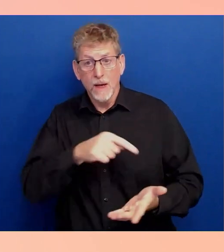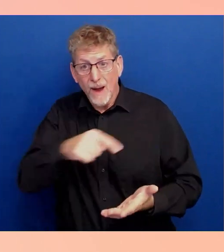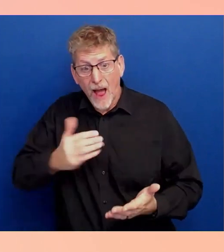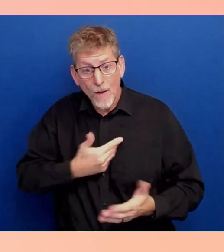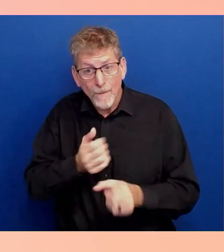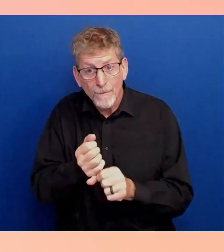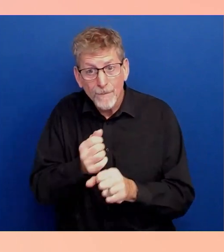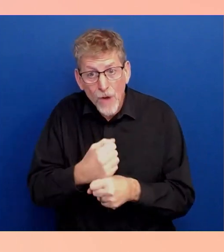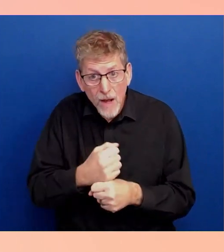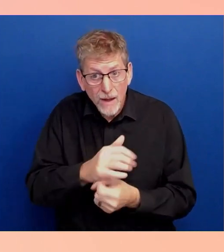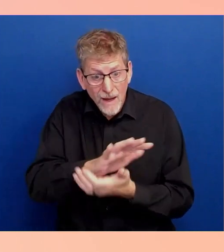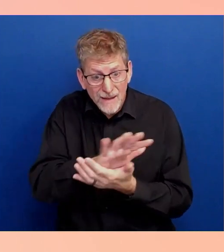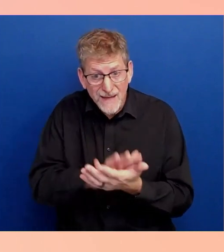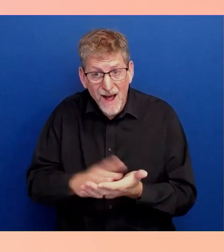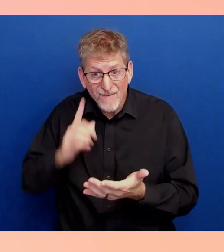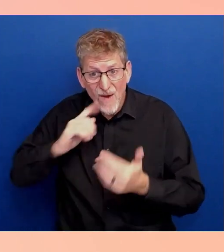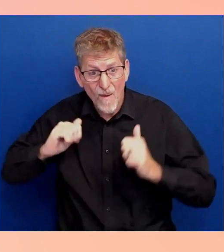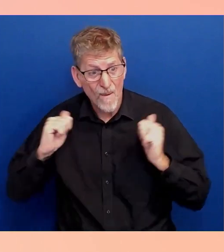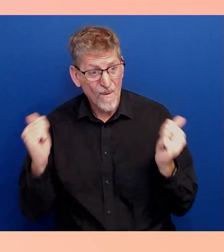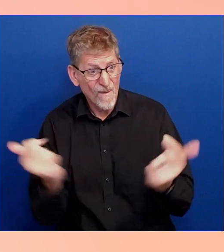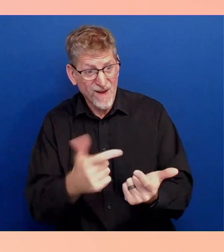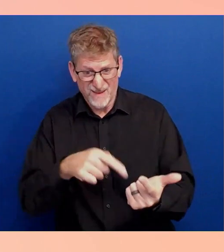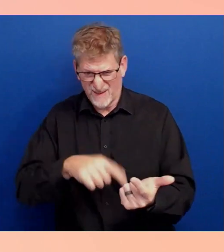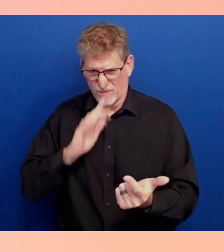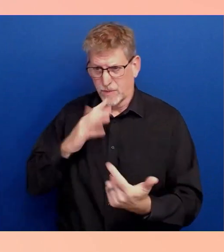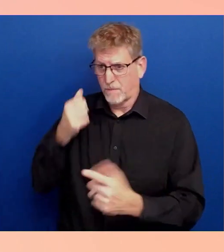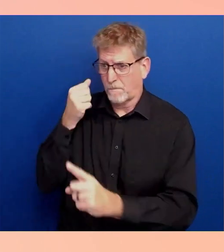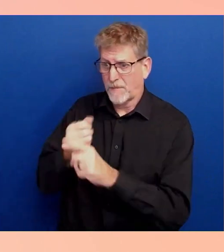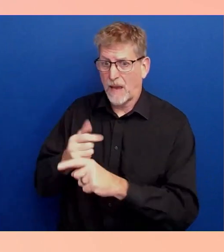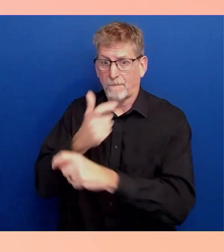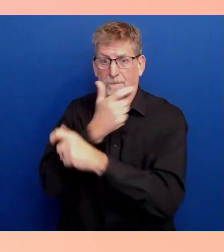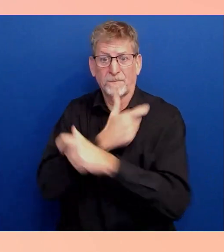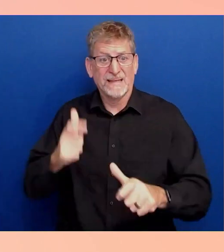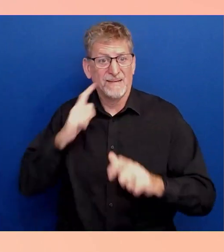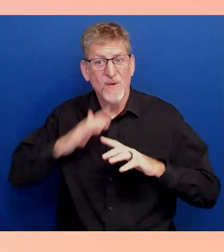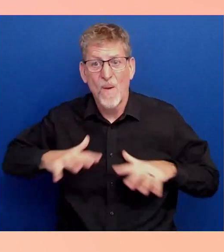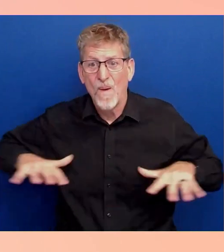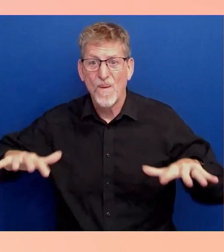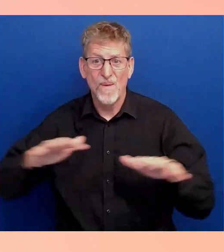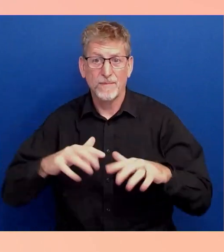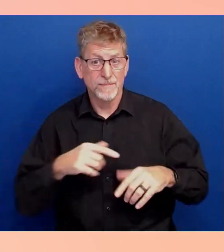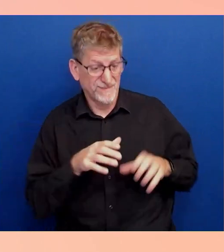there's a team of people working to bring them to life. Product Managers and Researchers help to make sure